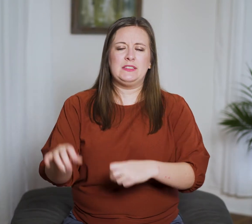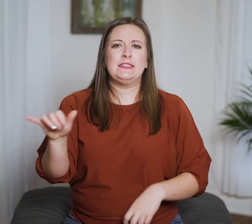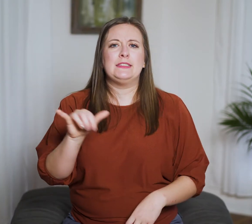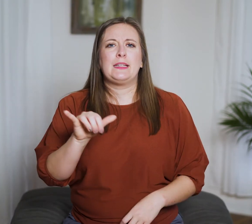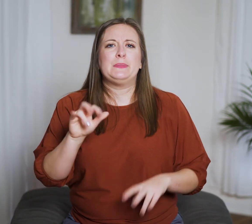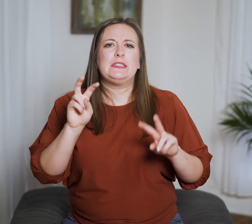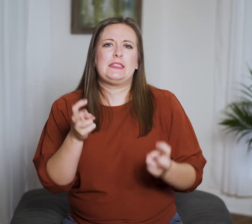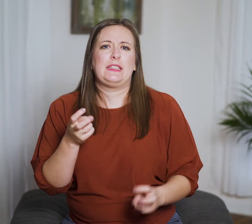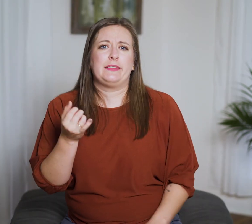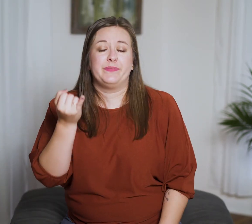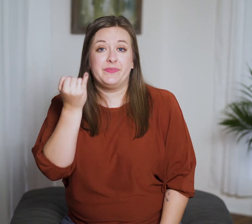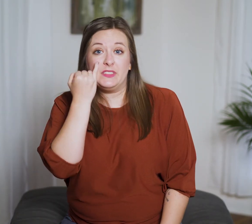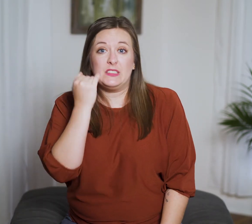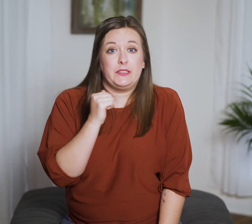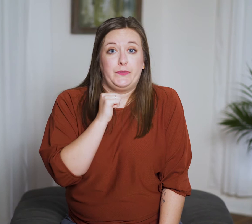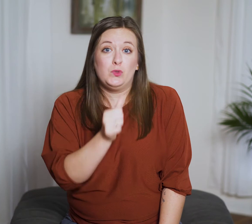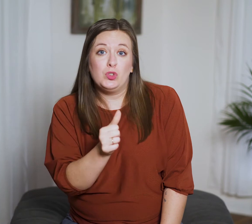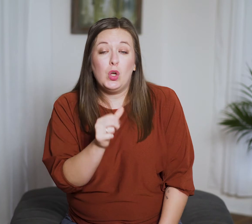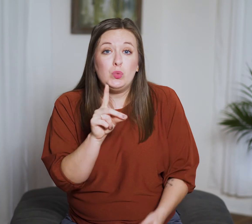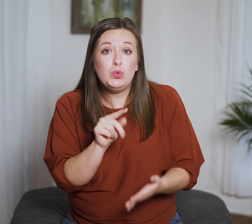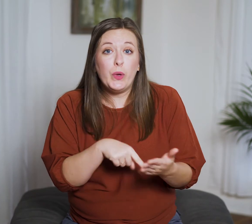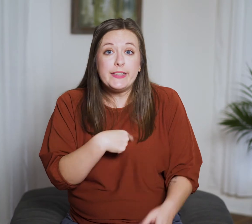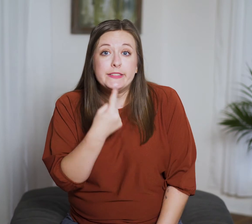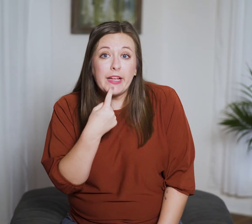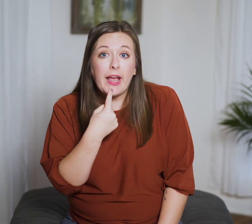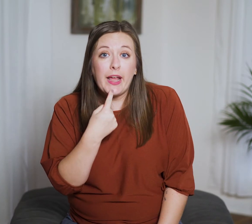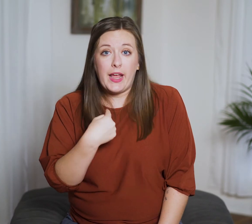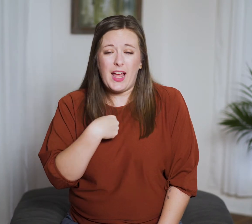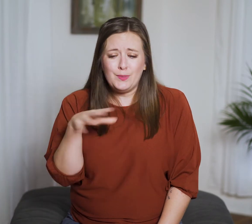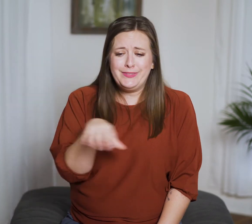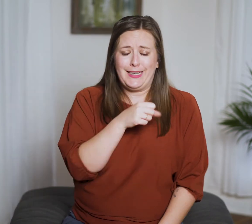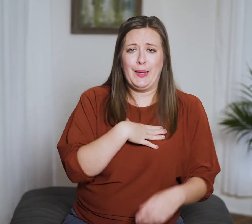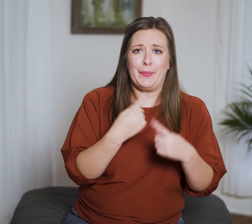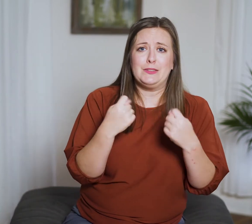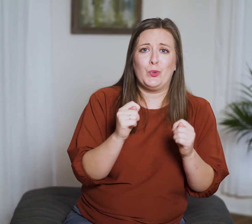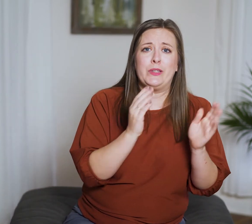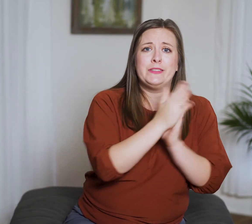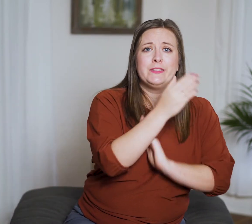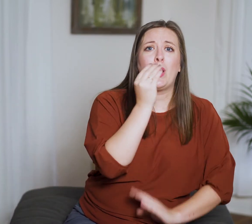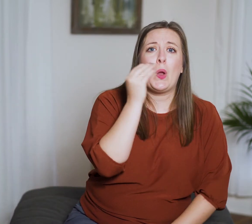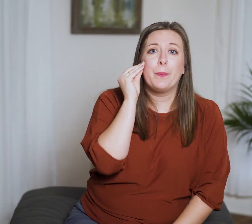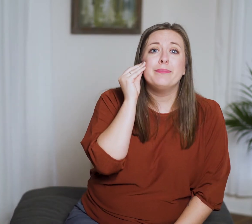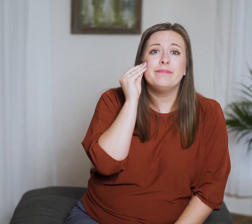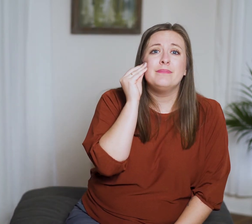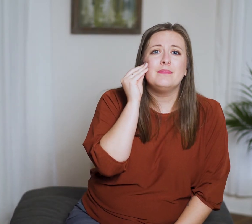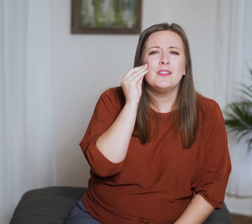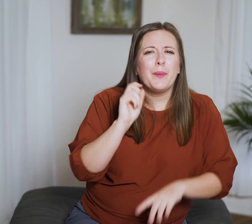like He’s saying, “If you don’t do what I say, I’m taking my toys and going home!”